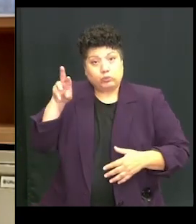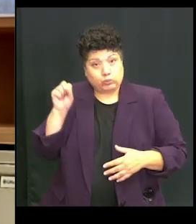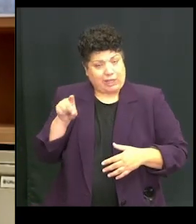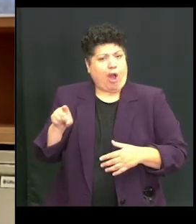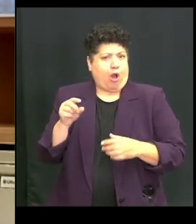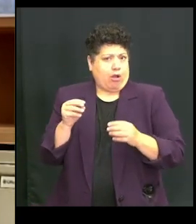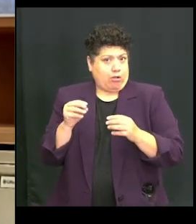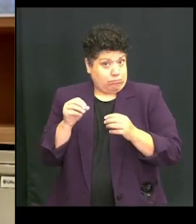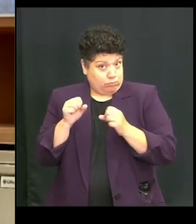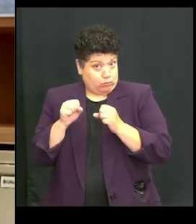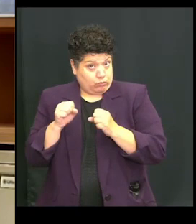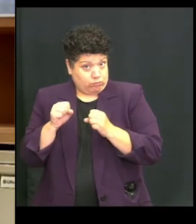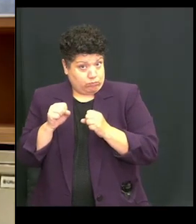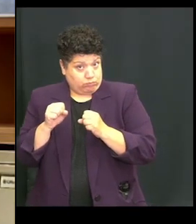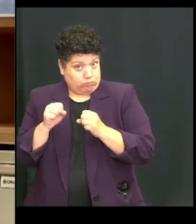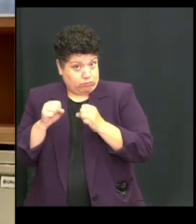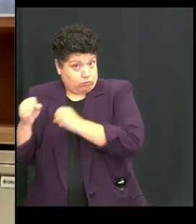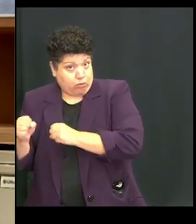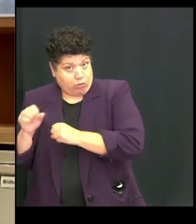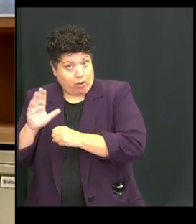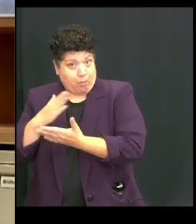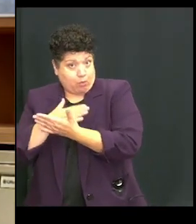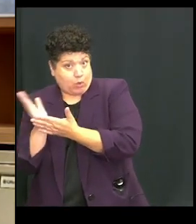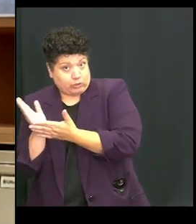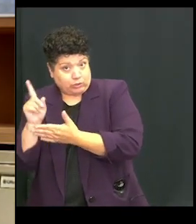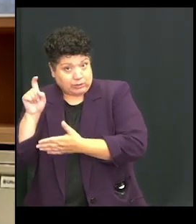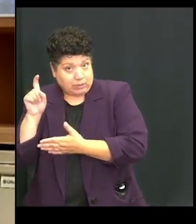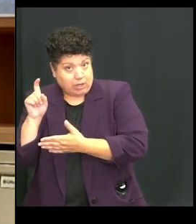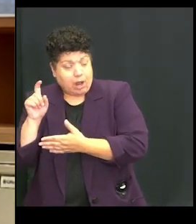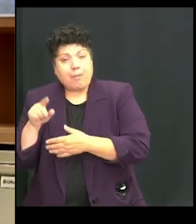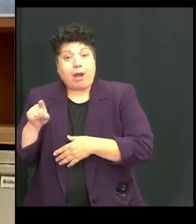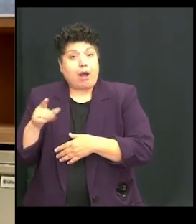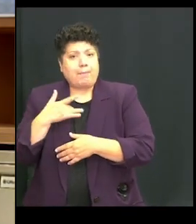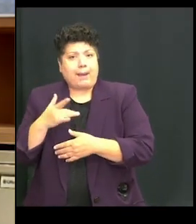Well, they also watch and read a lot of more domestic news and so it's tricky to get